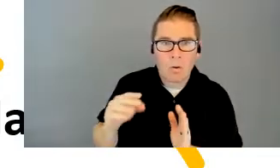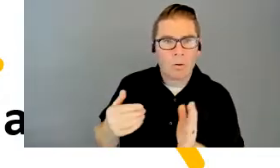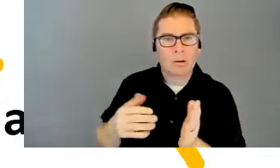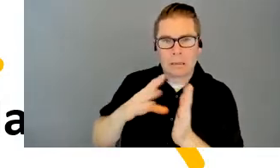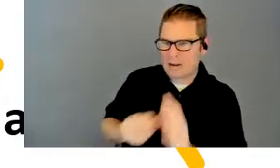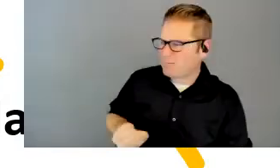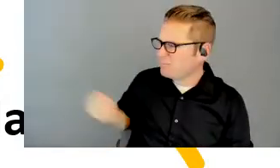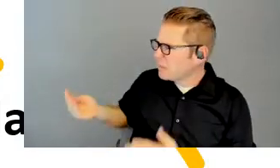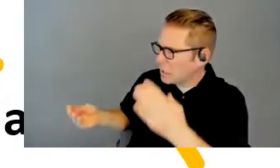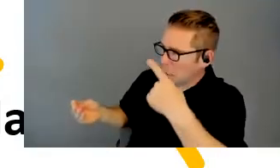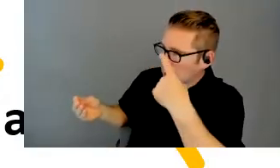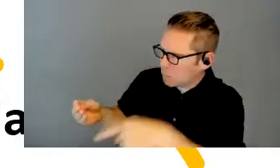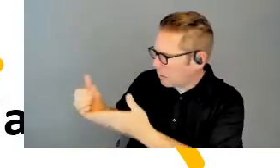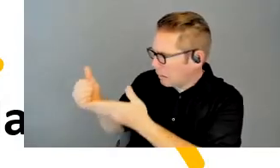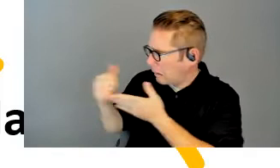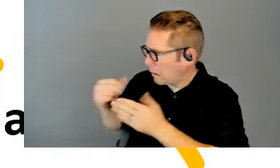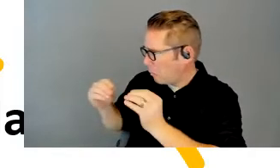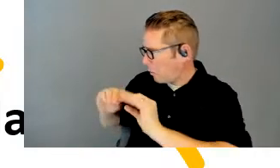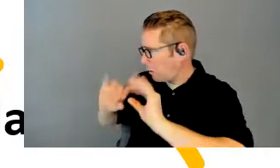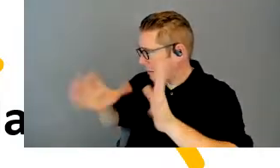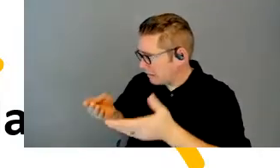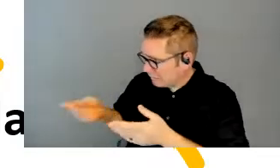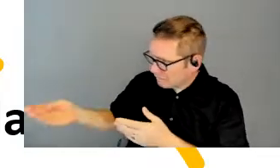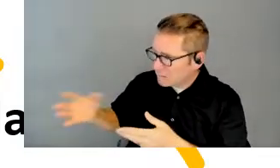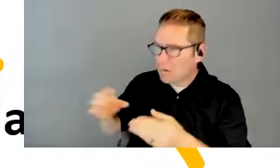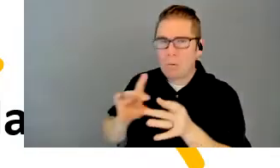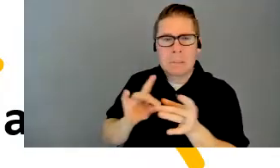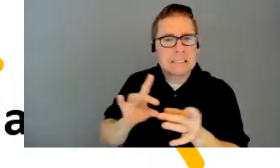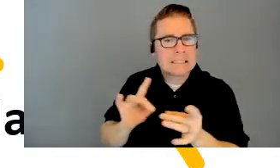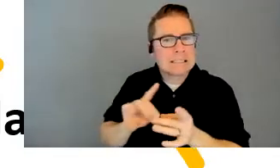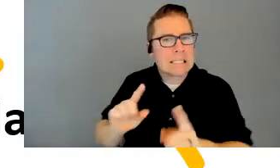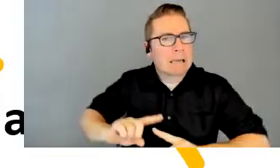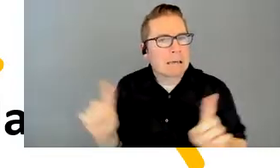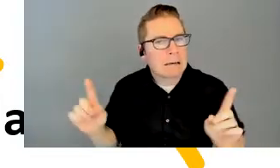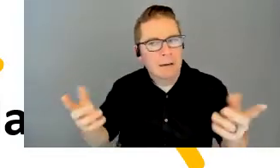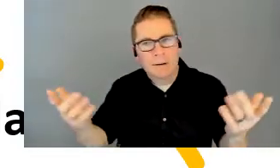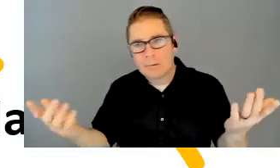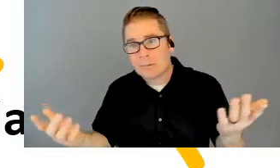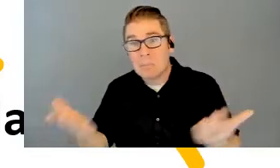a little or rephrase it in a way that makes more sense. And maybe it made sense three years ago.